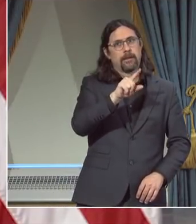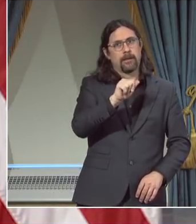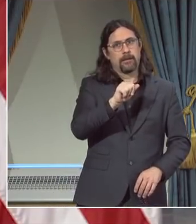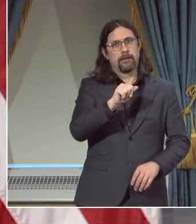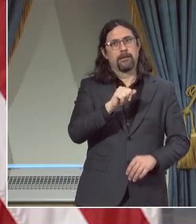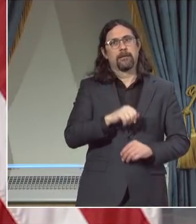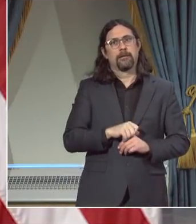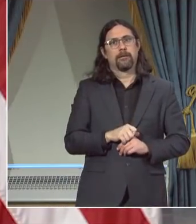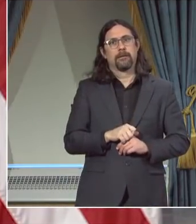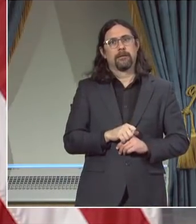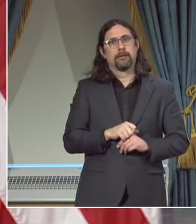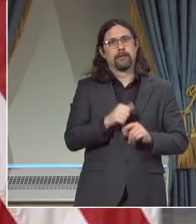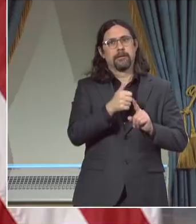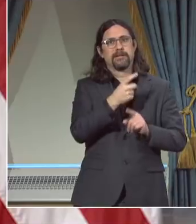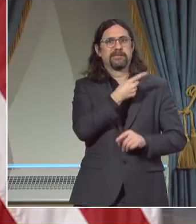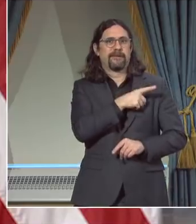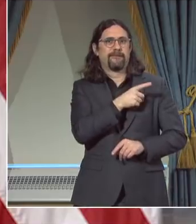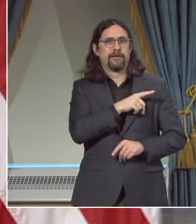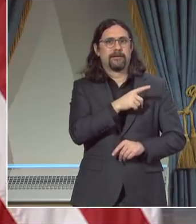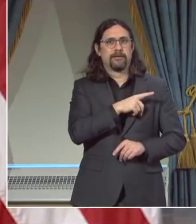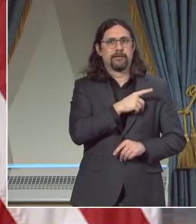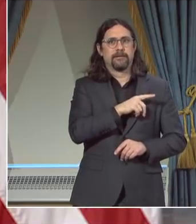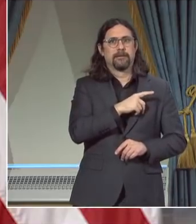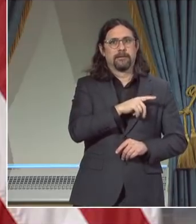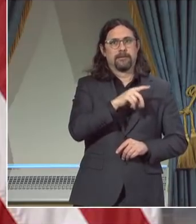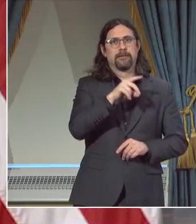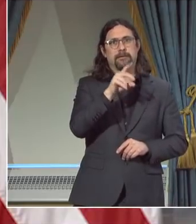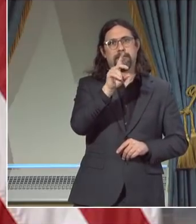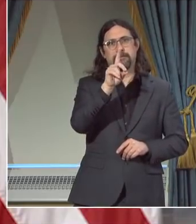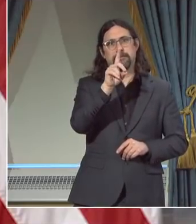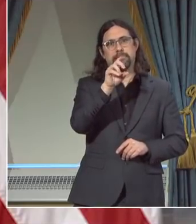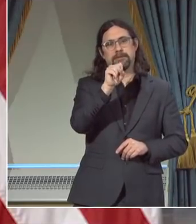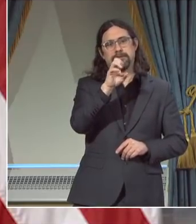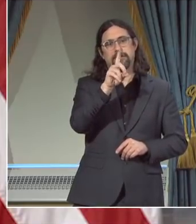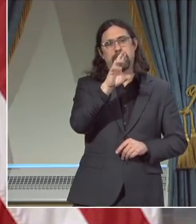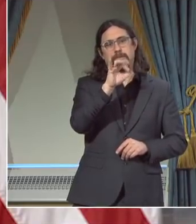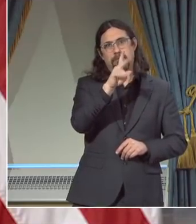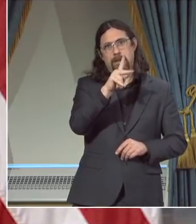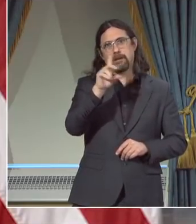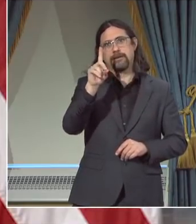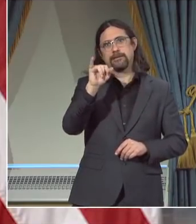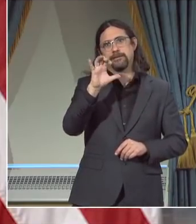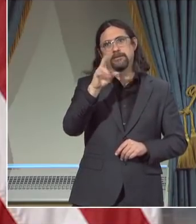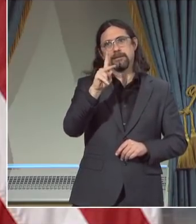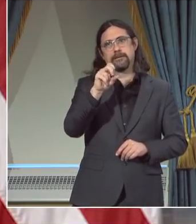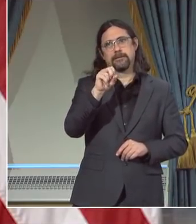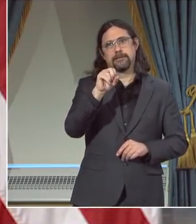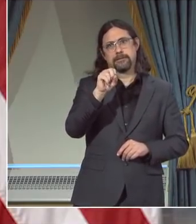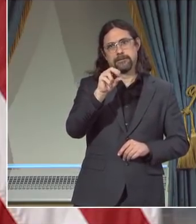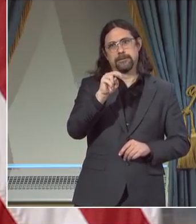WE'VE NOW LOST DETECTIVE CREDIC DICKSON, 23-YEAR VETERAN OF THE